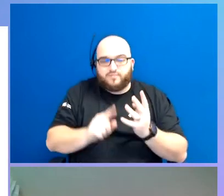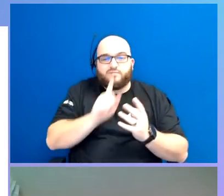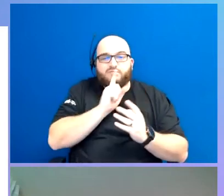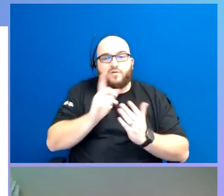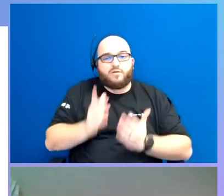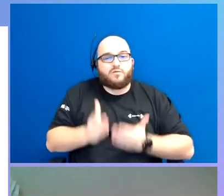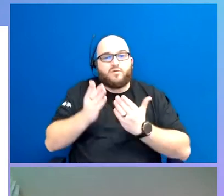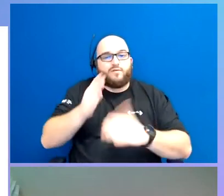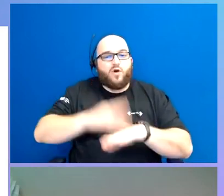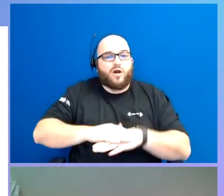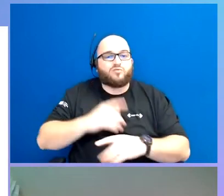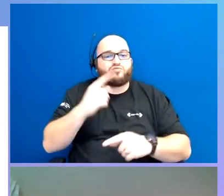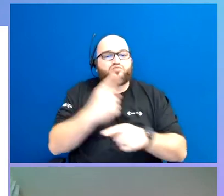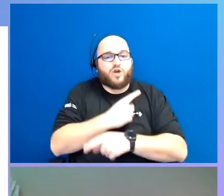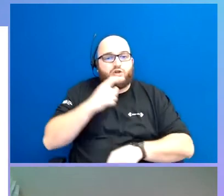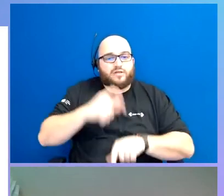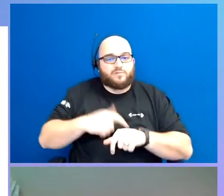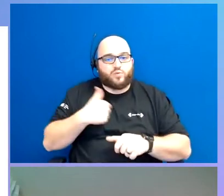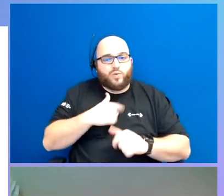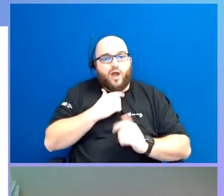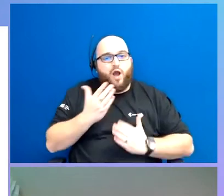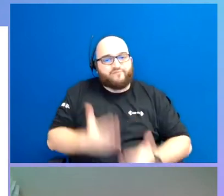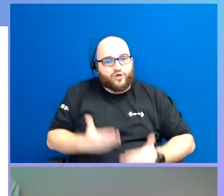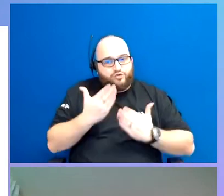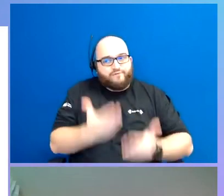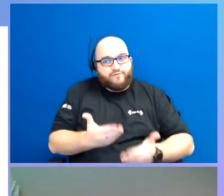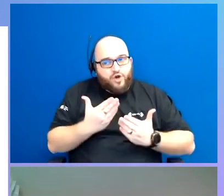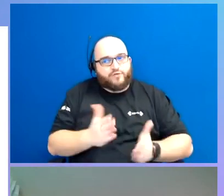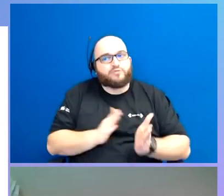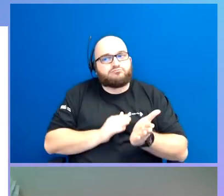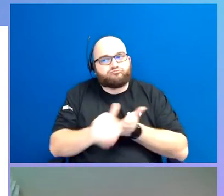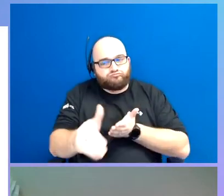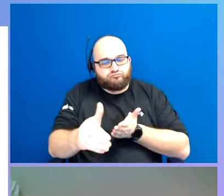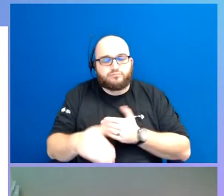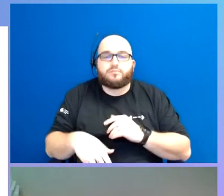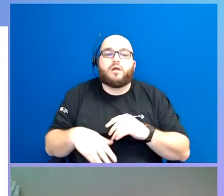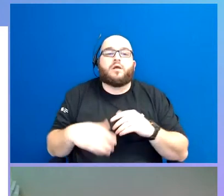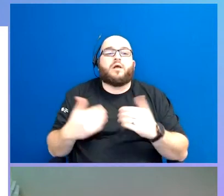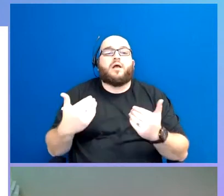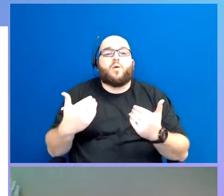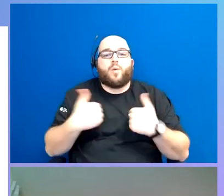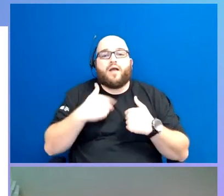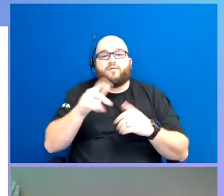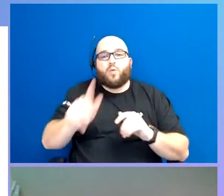regular intervals. Um, then we